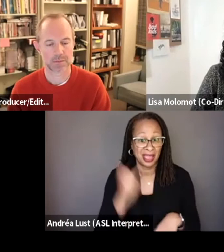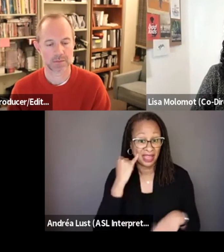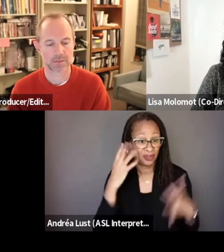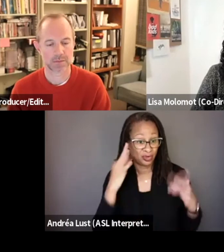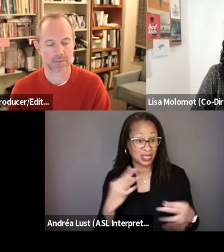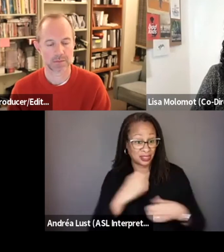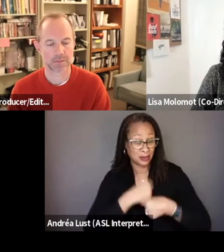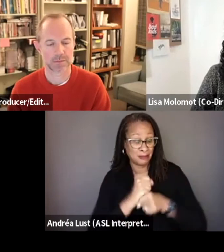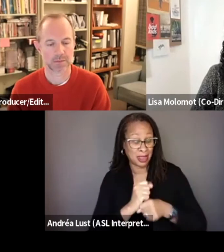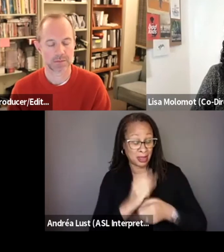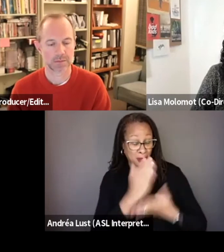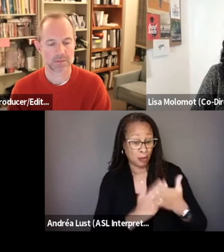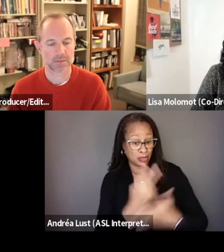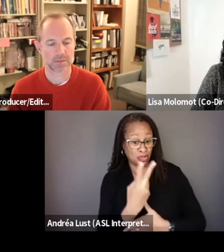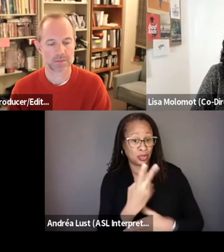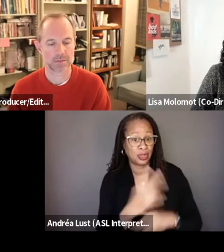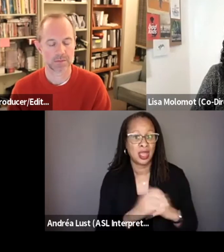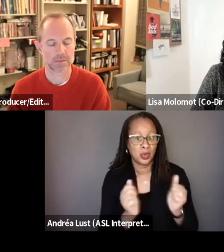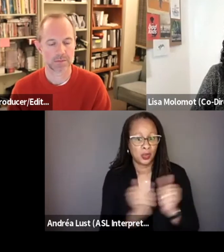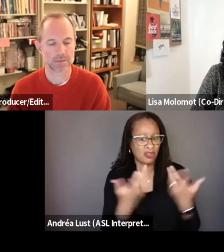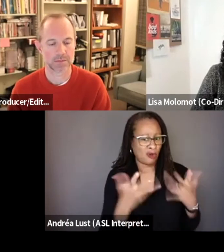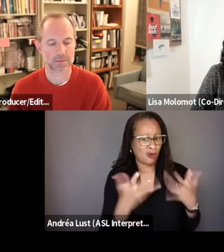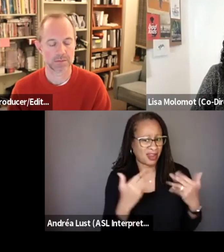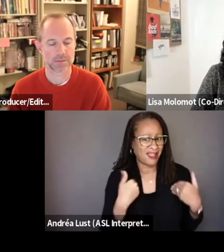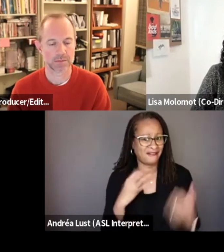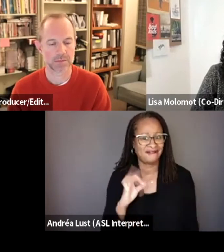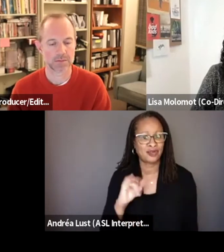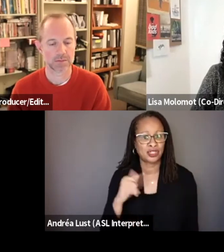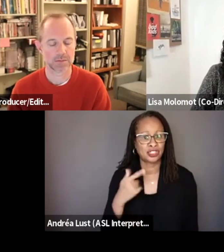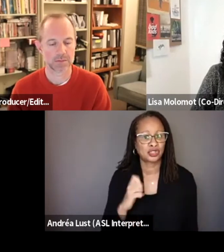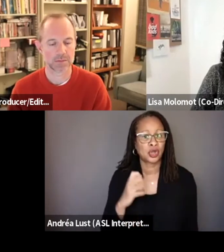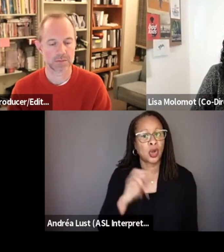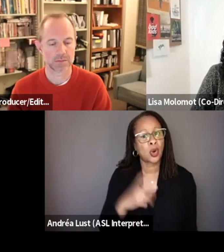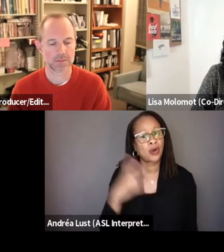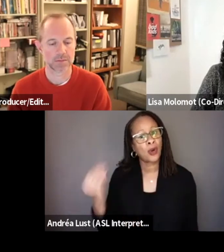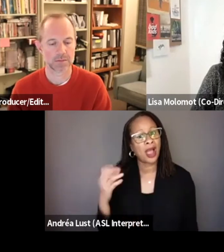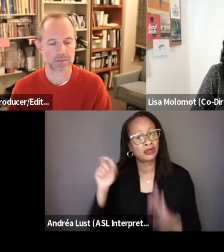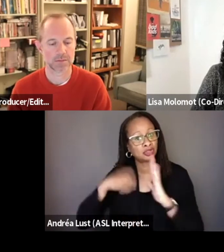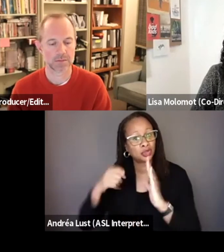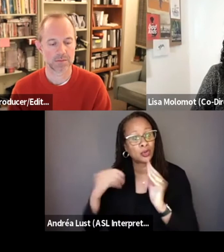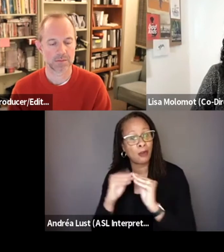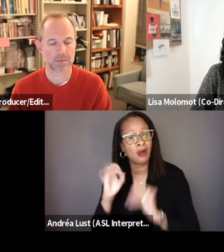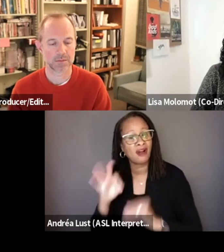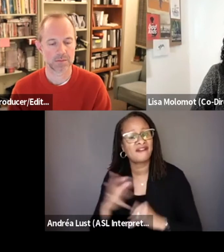whether it's with the footage you already have or what you would wanna go out and shoot more of, what would you wanna show?